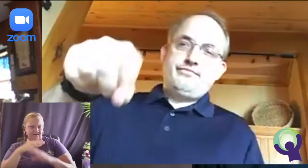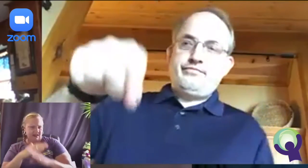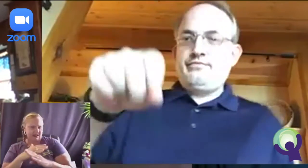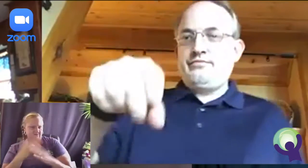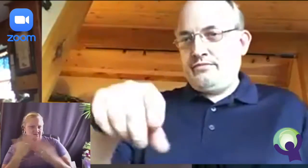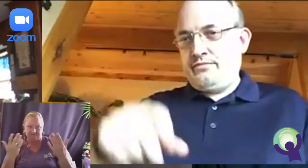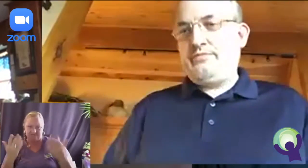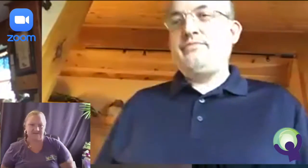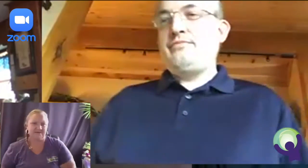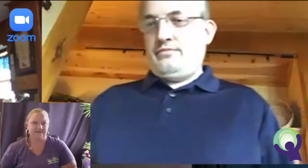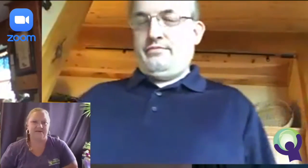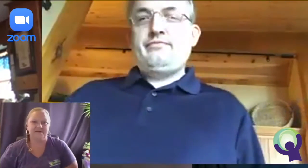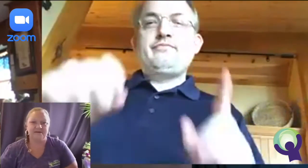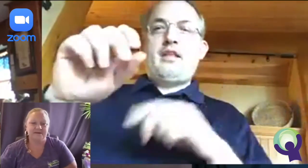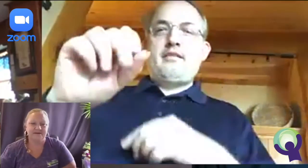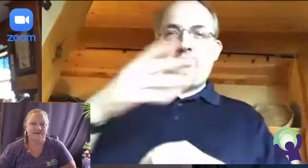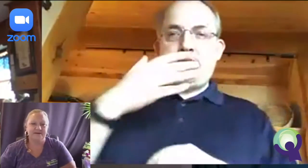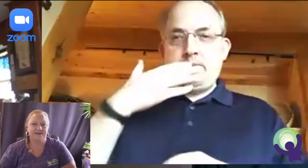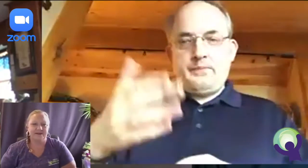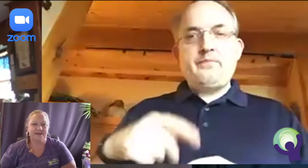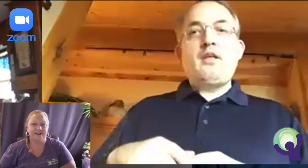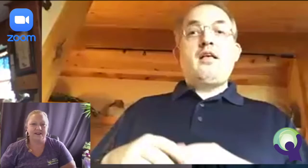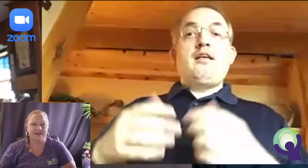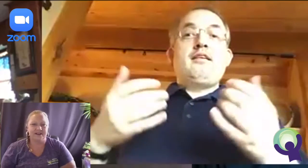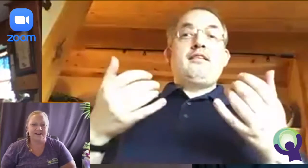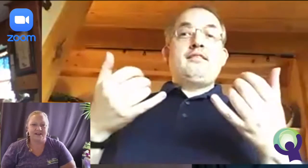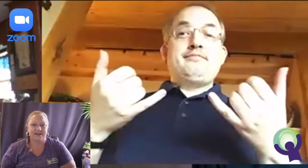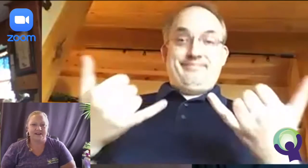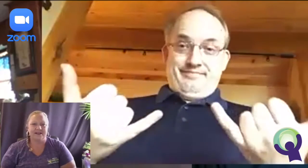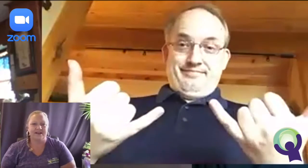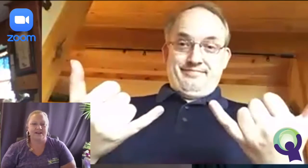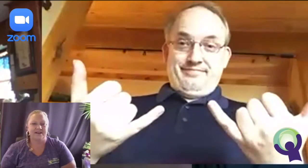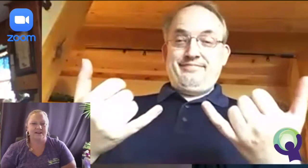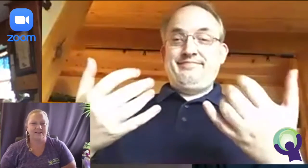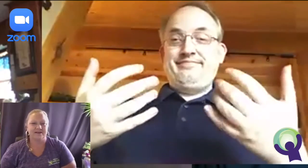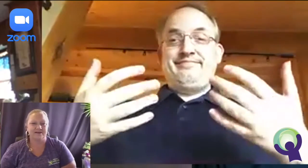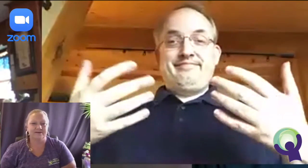Do you have any barriers where you work now? Chris: Oh yes thank you, I forgot about that.